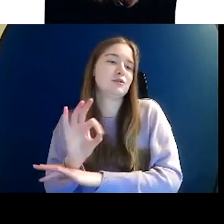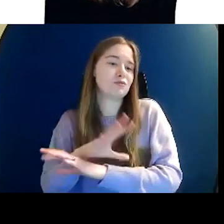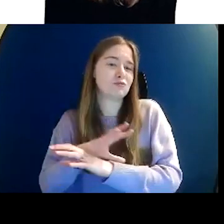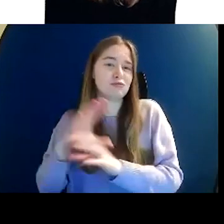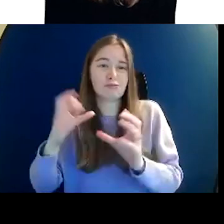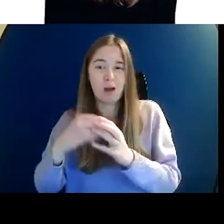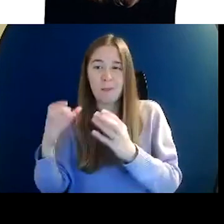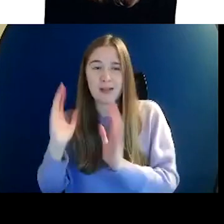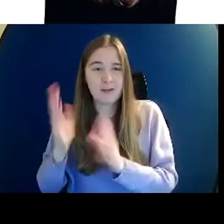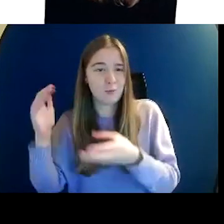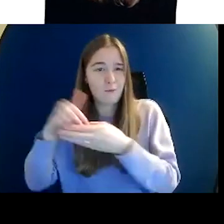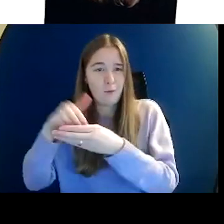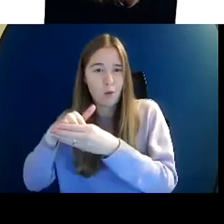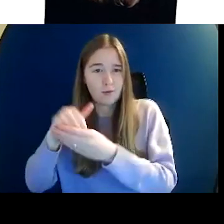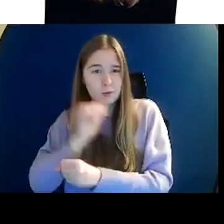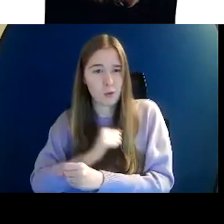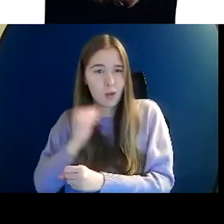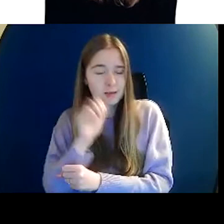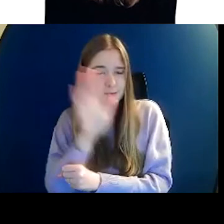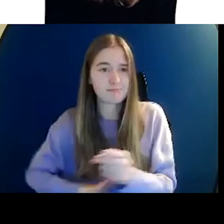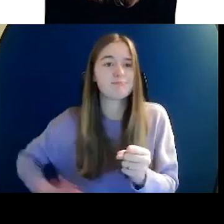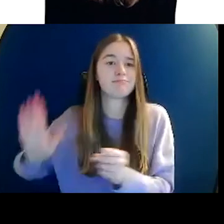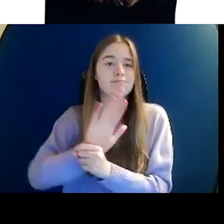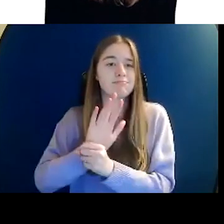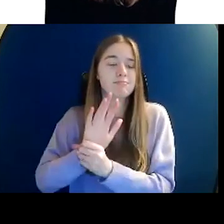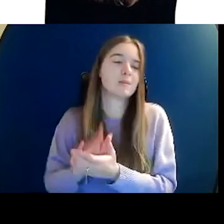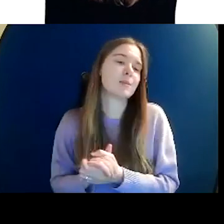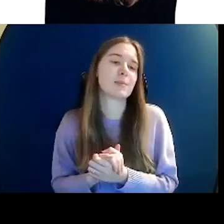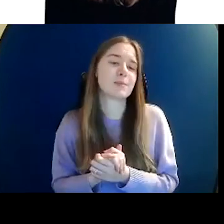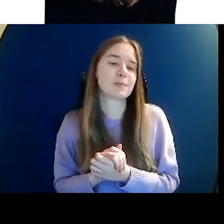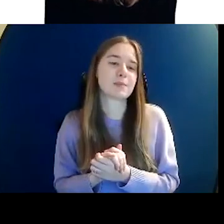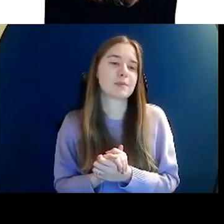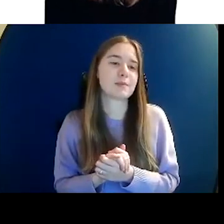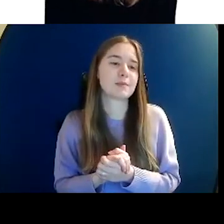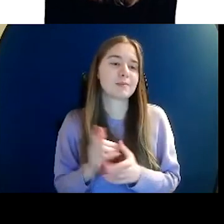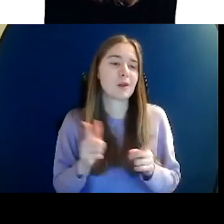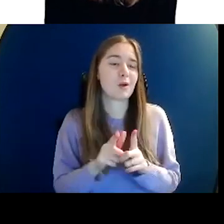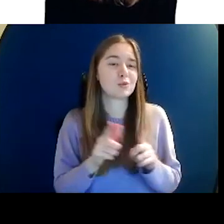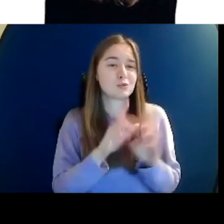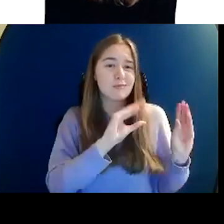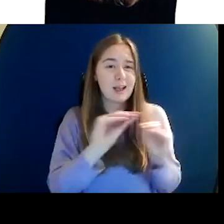that are within Scotland. And I think that education will play a huge role.